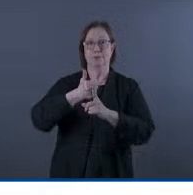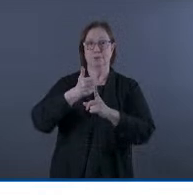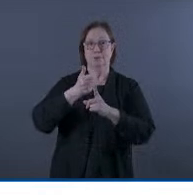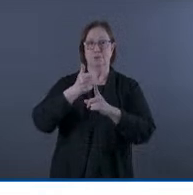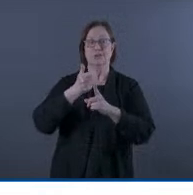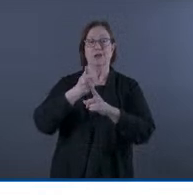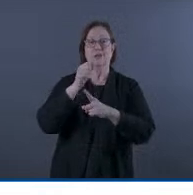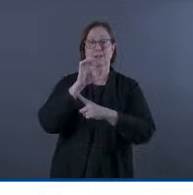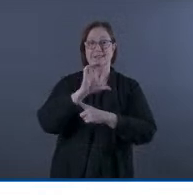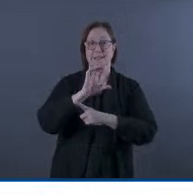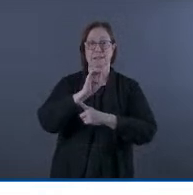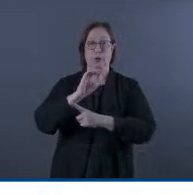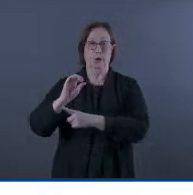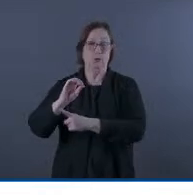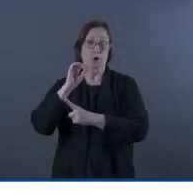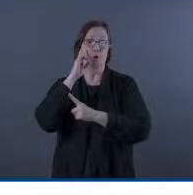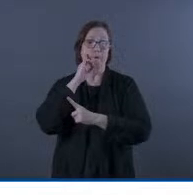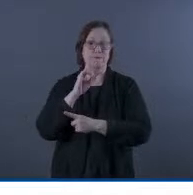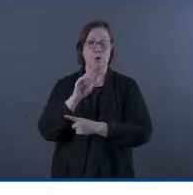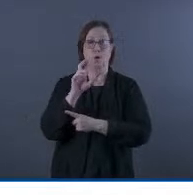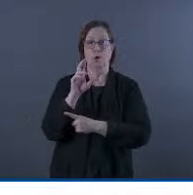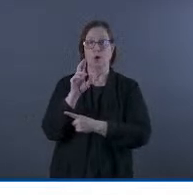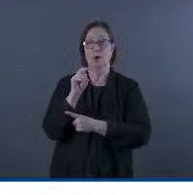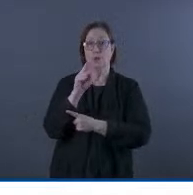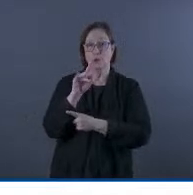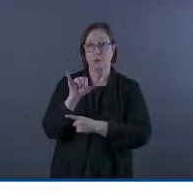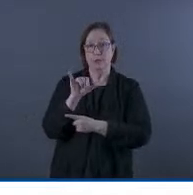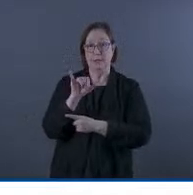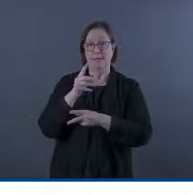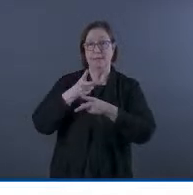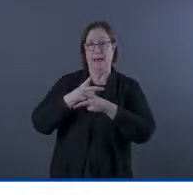our collaborative community vaccination center. Thanks Shanon.